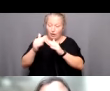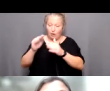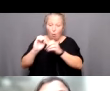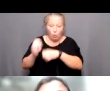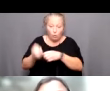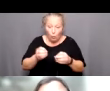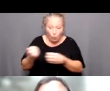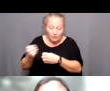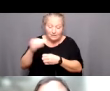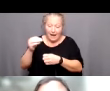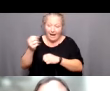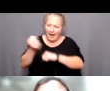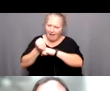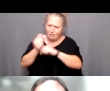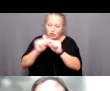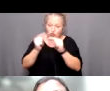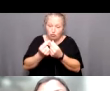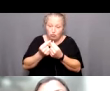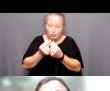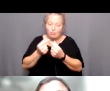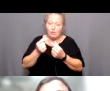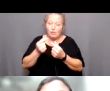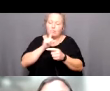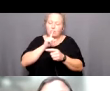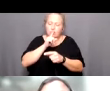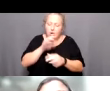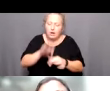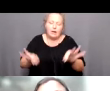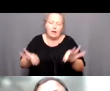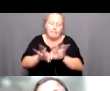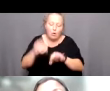groups on the ground is extremely important for us because that is how